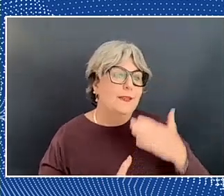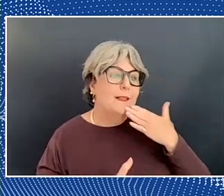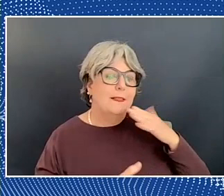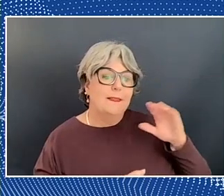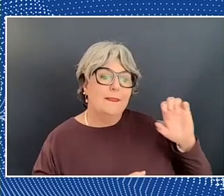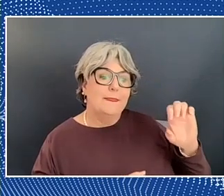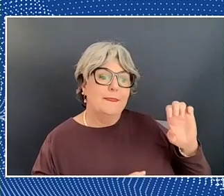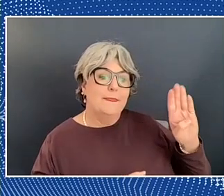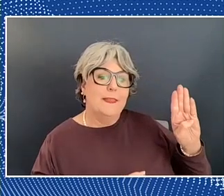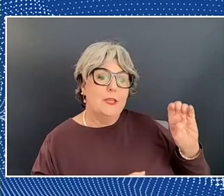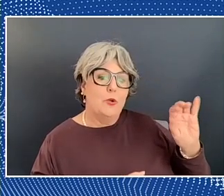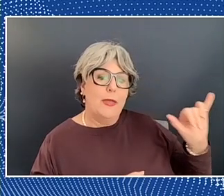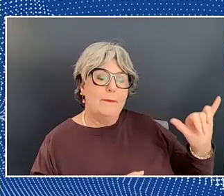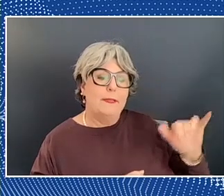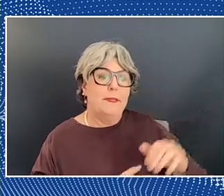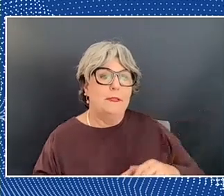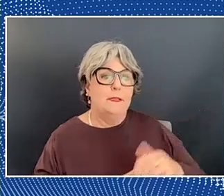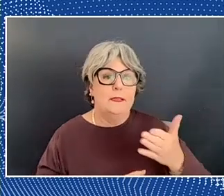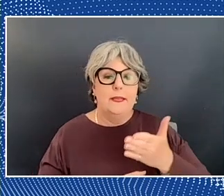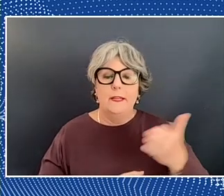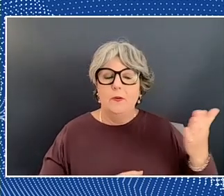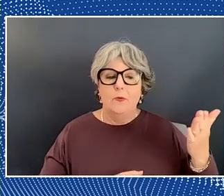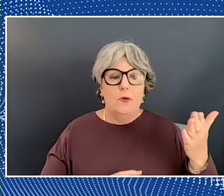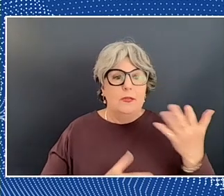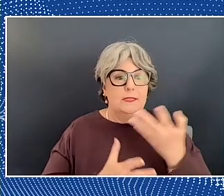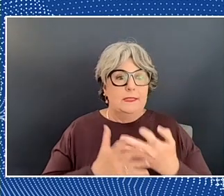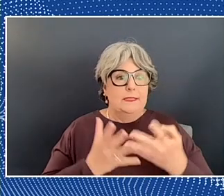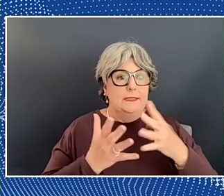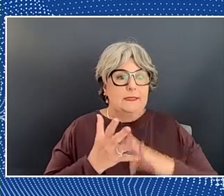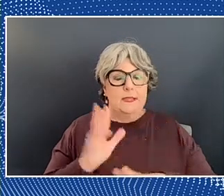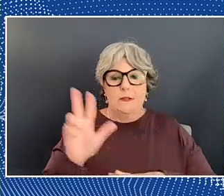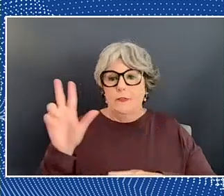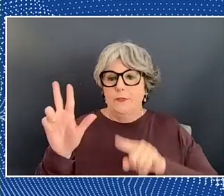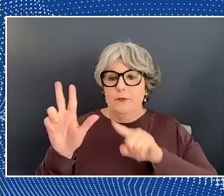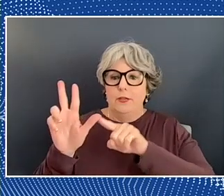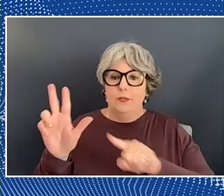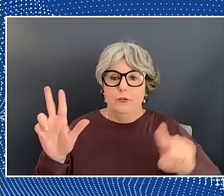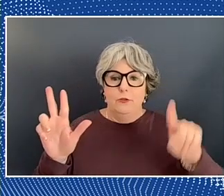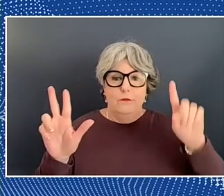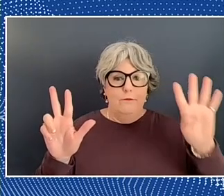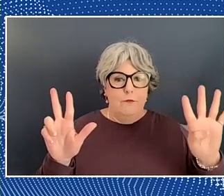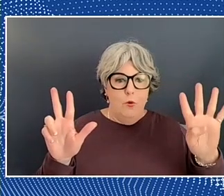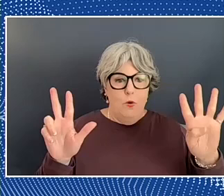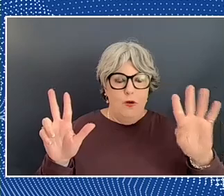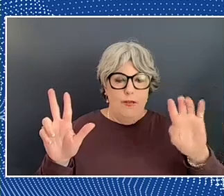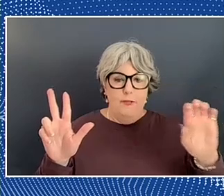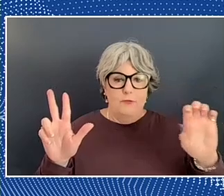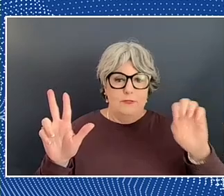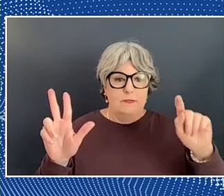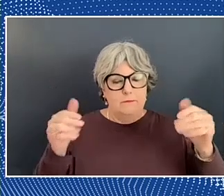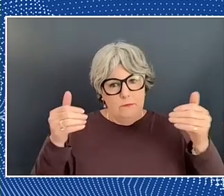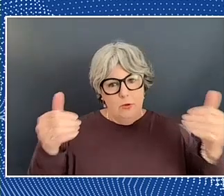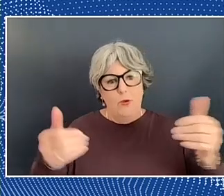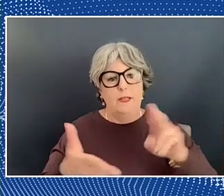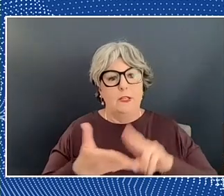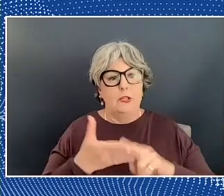I'm going to ask anyone who slotted to speak between 3:00 p.m. and 4:00 p.m. Eastern to log in now so we can fit in as